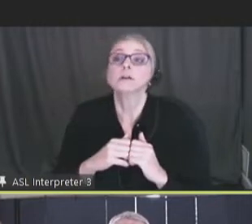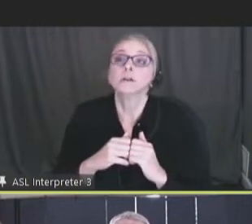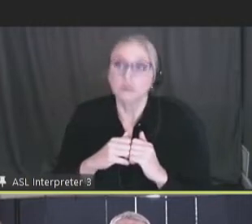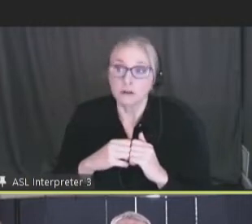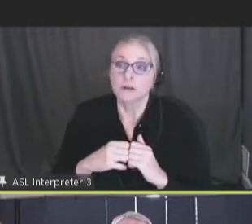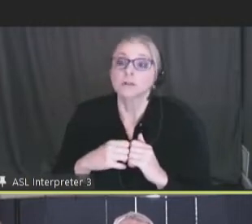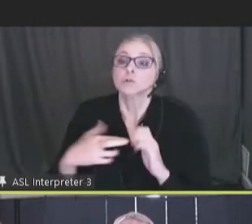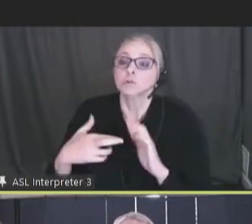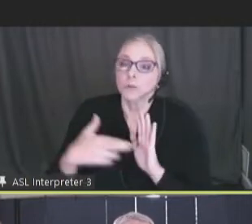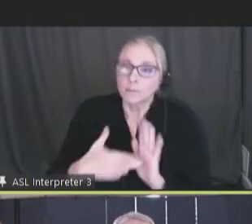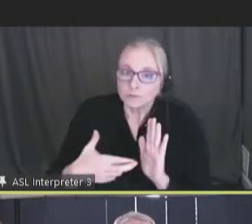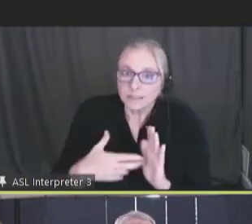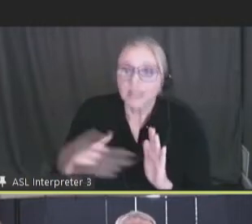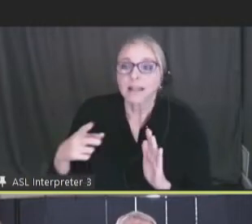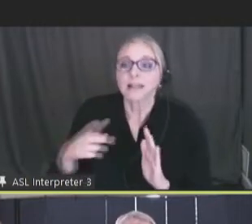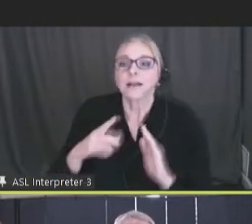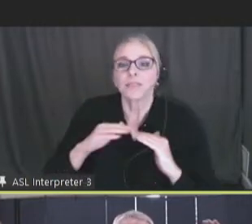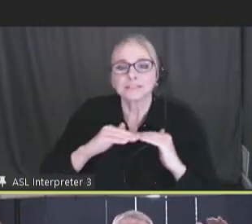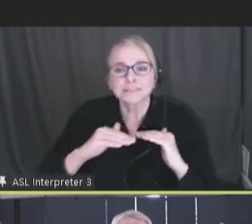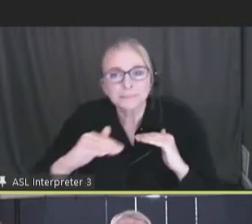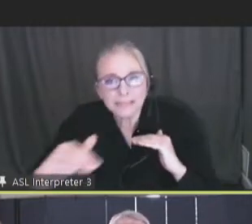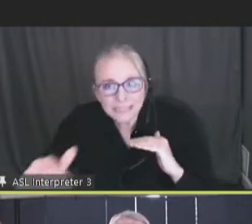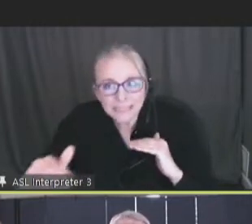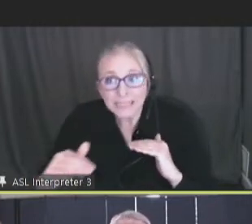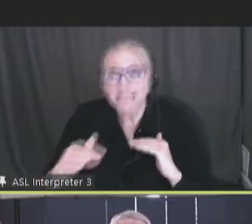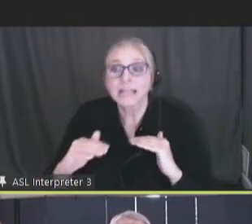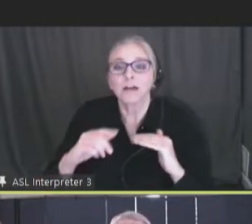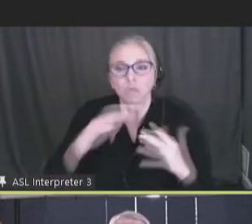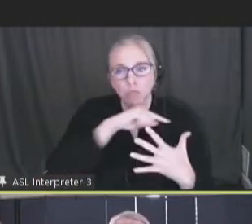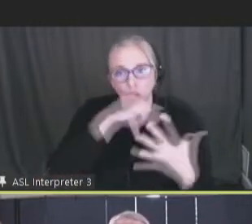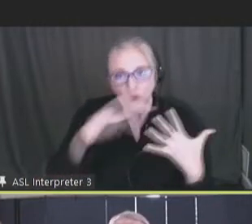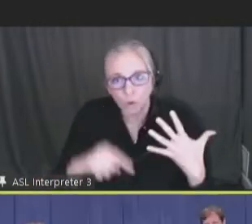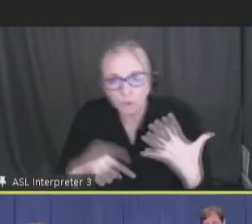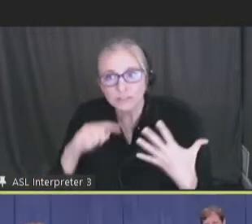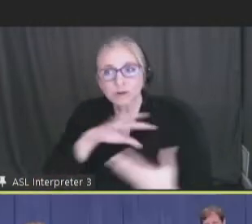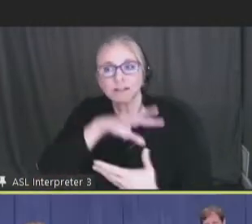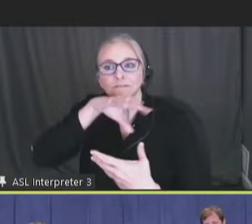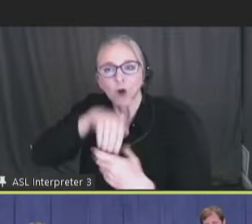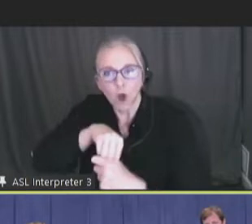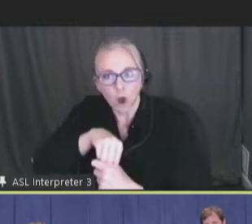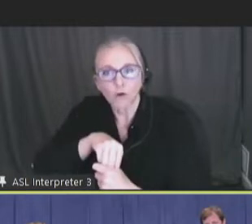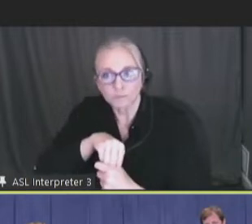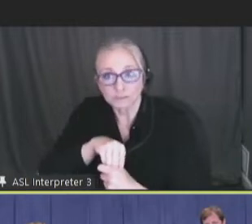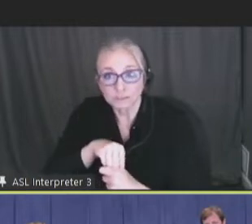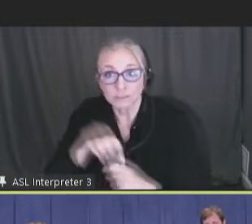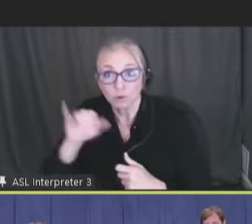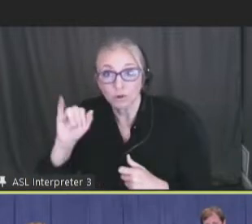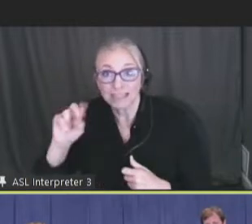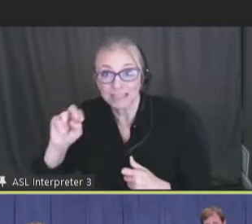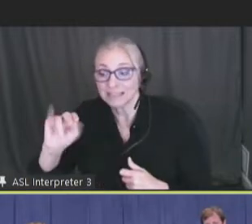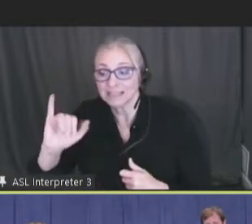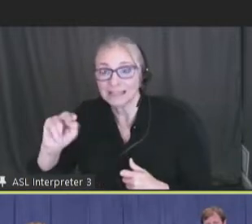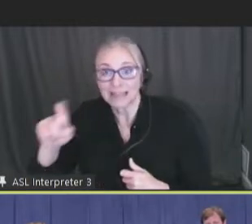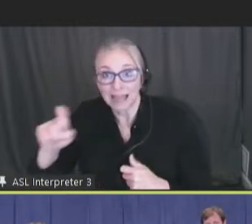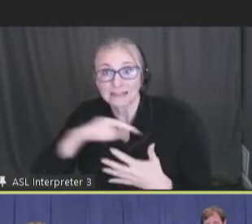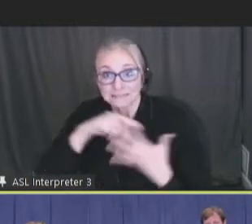on the stability of those elements that go into your index. Thank you. David Humphries: Yeah. It is something we've considered quite